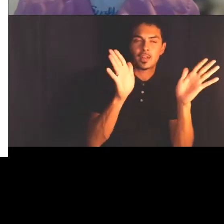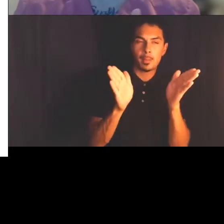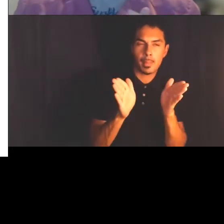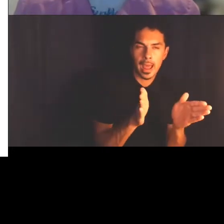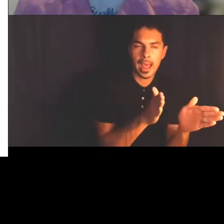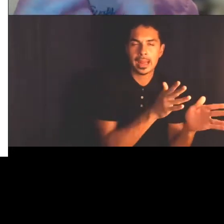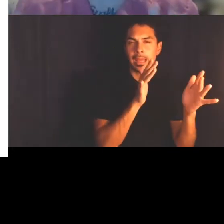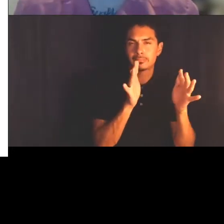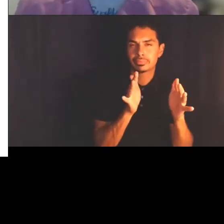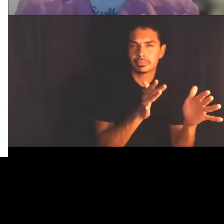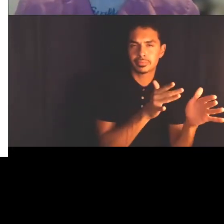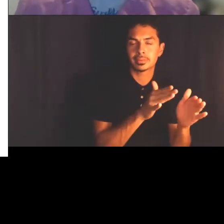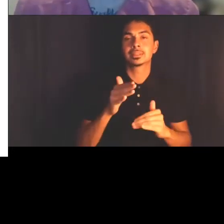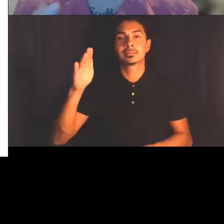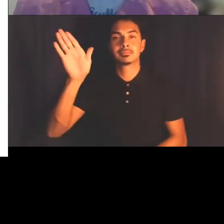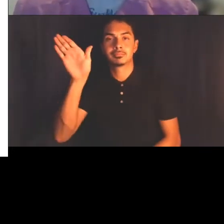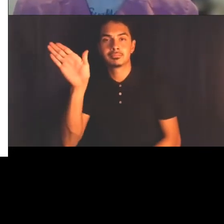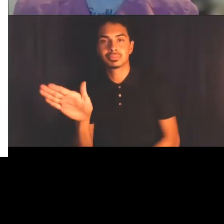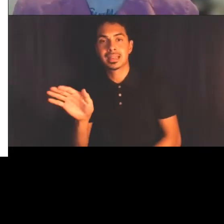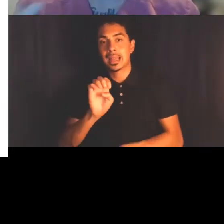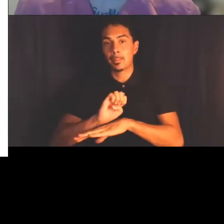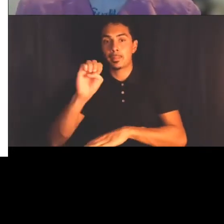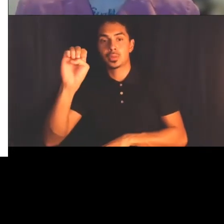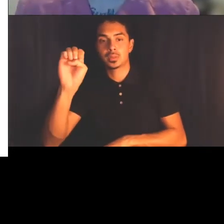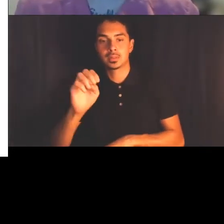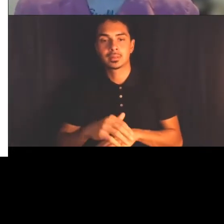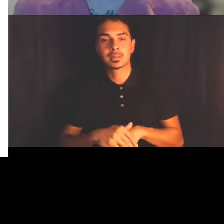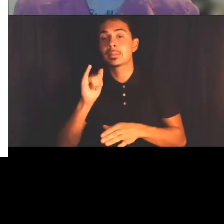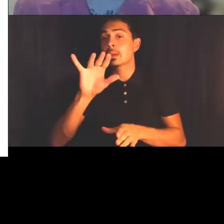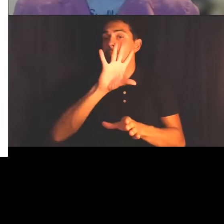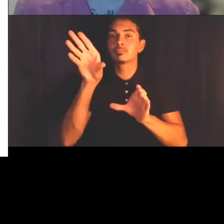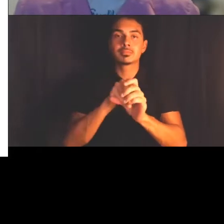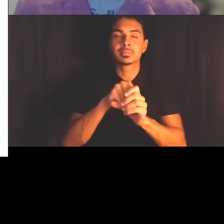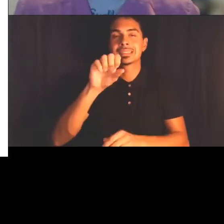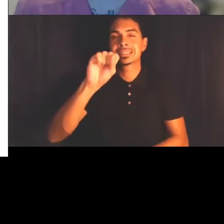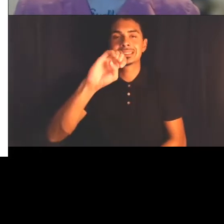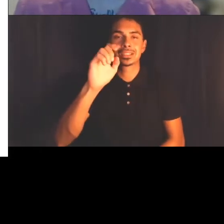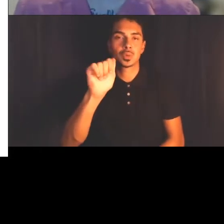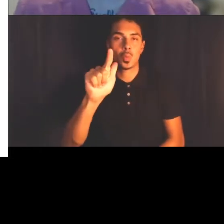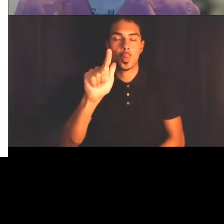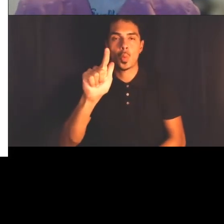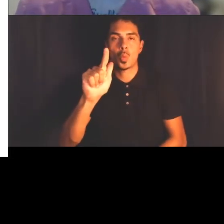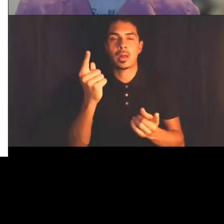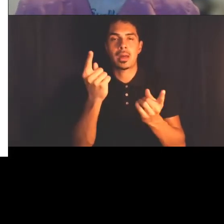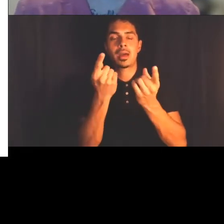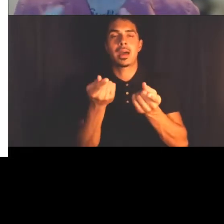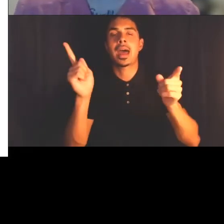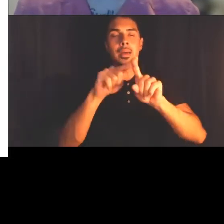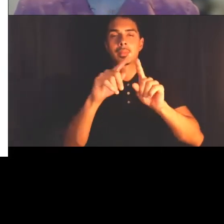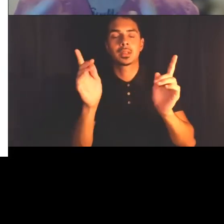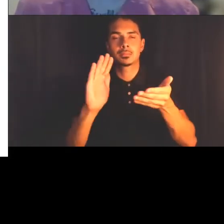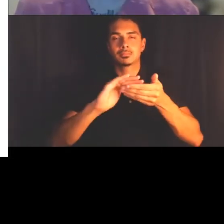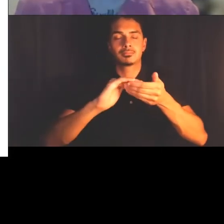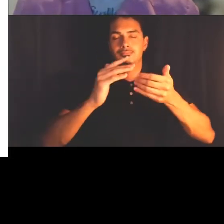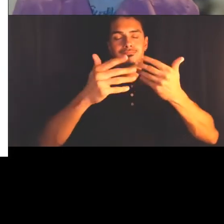that could have caused a pregnancy that is not wanted or somebody could have been involved in an assault